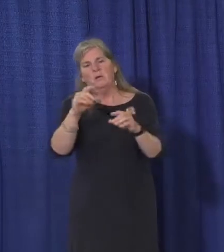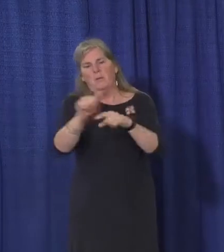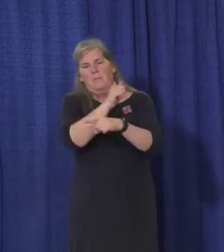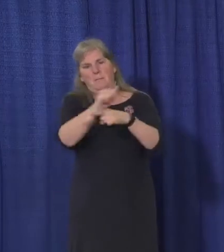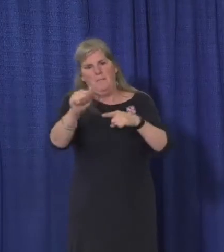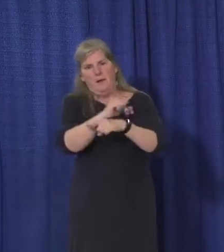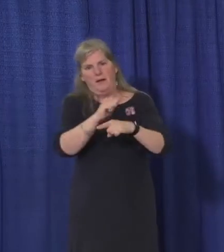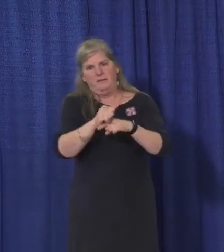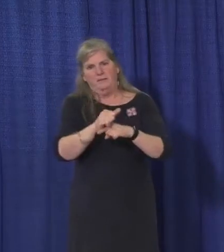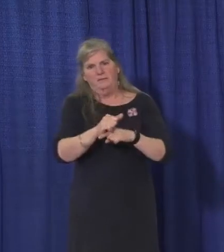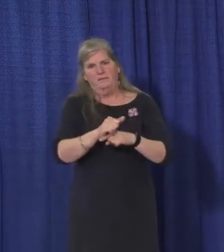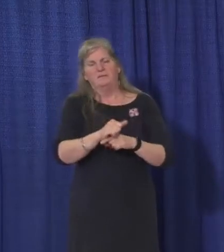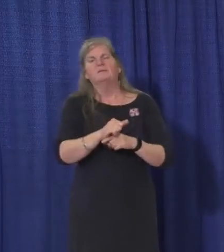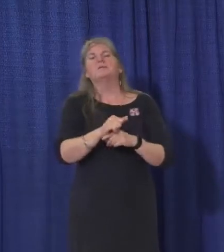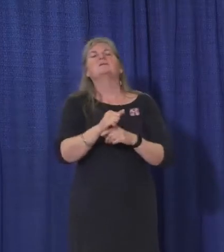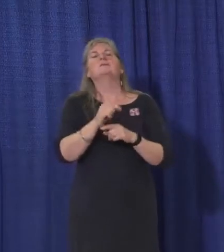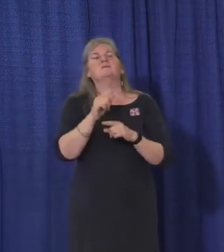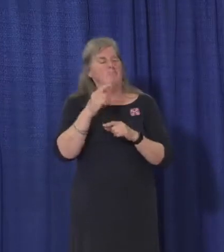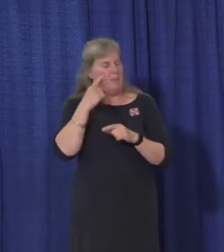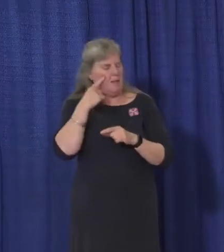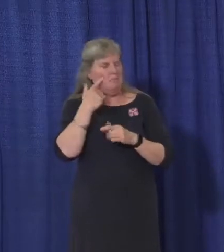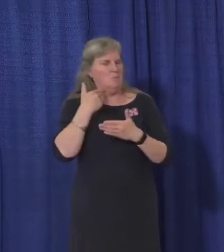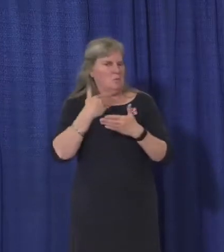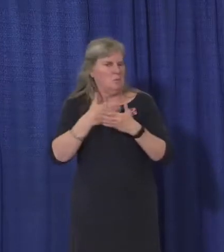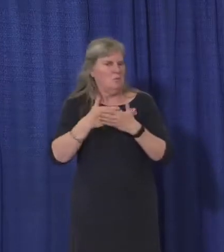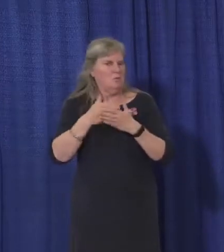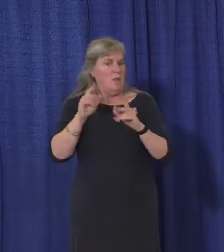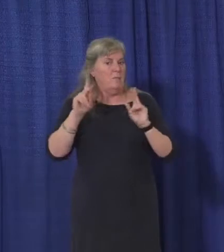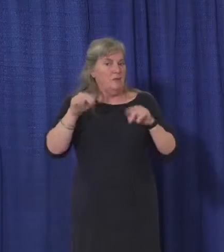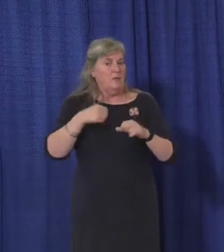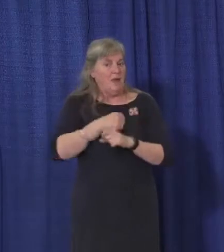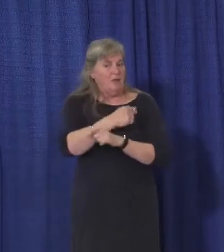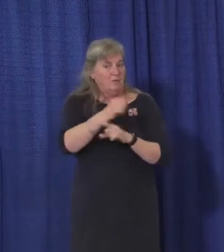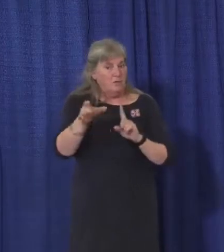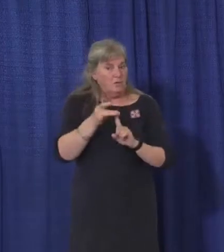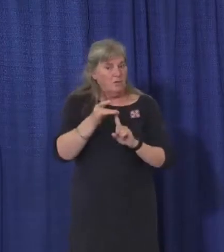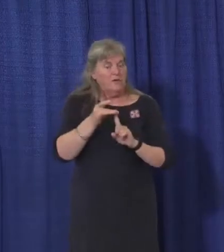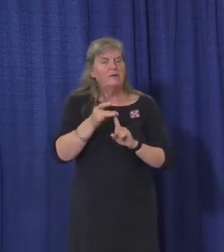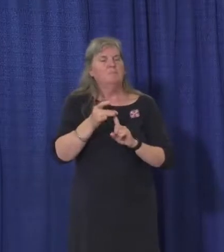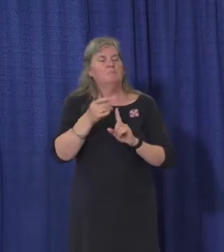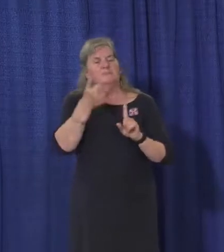consider yourself contacts. All of these contacts should